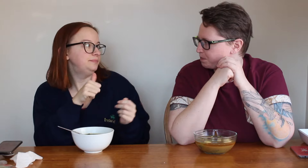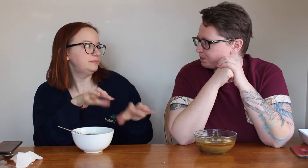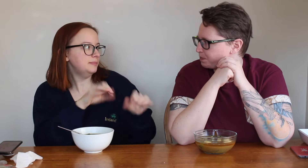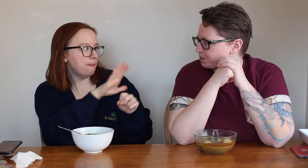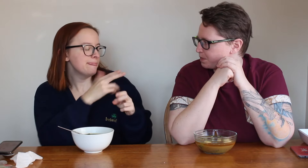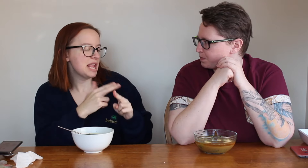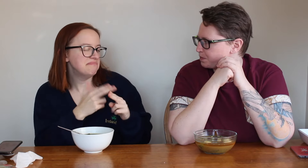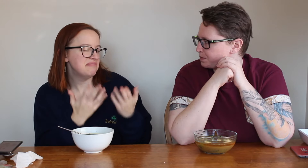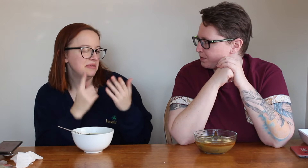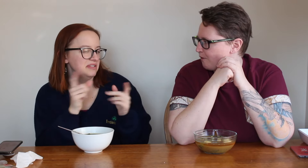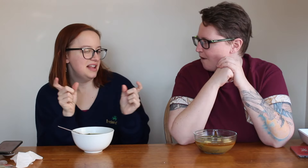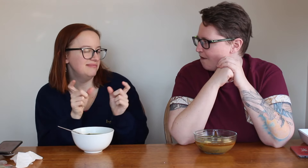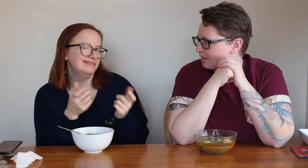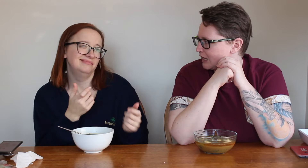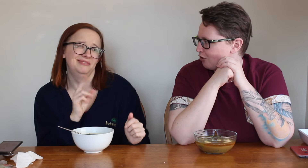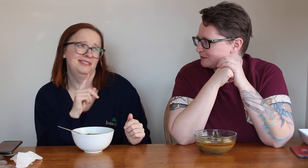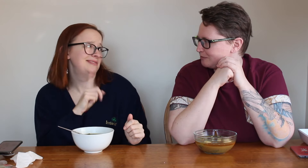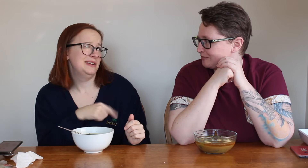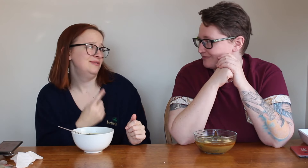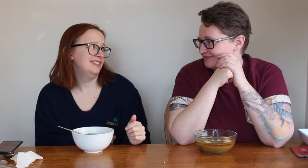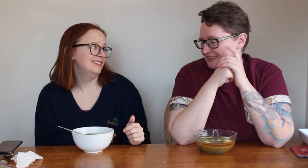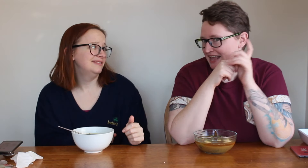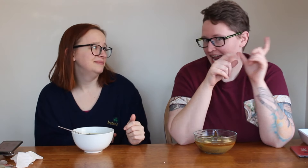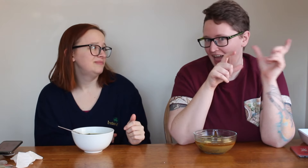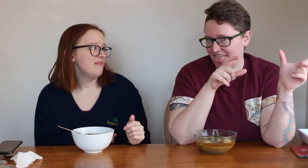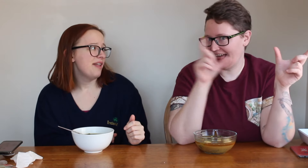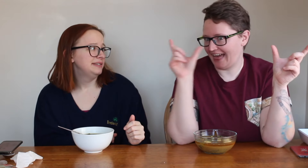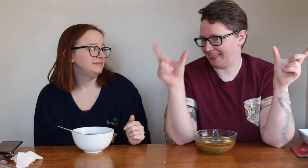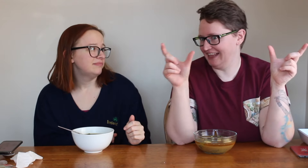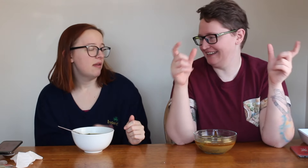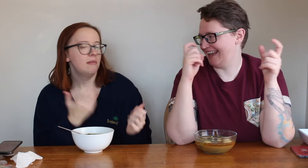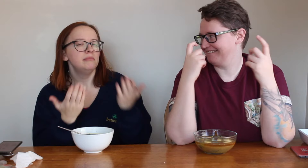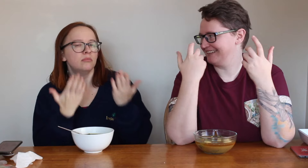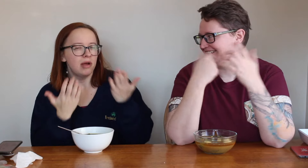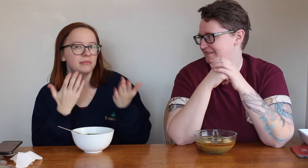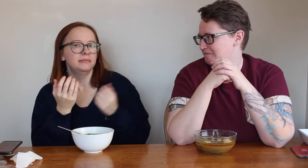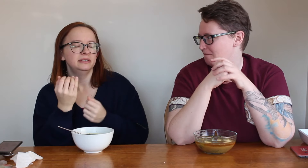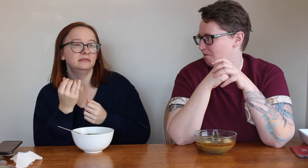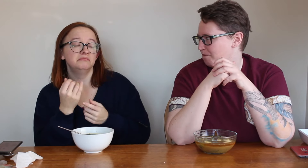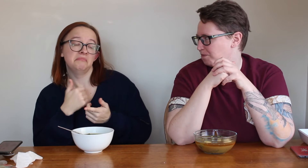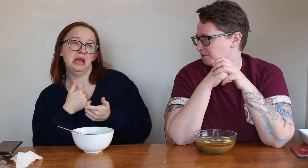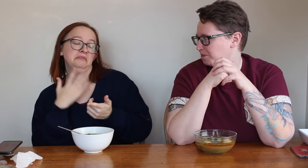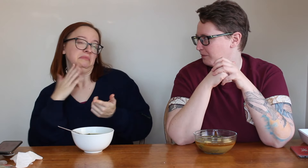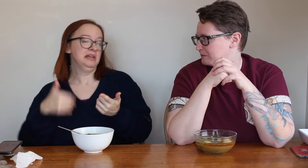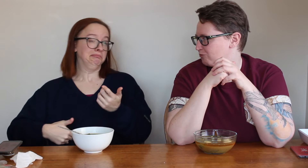We have the same last name, so meaning Mikko has my last name So all three of us have the same last name. -Yeah I mean